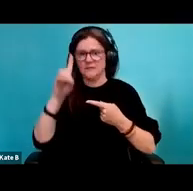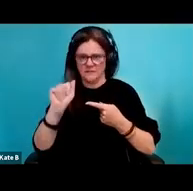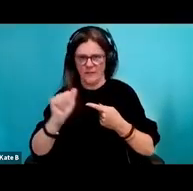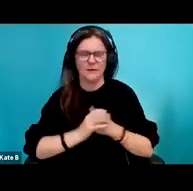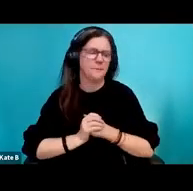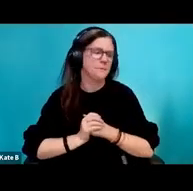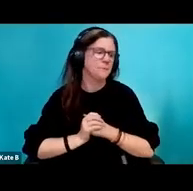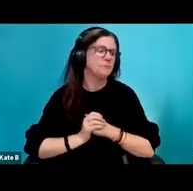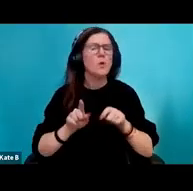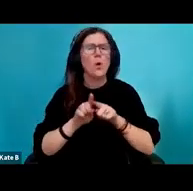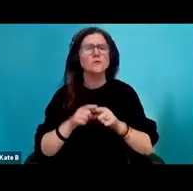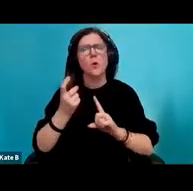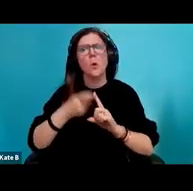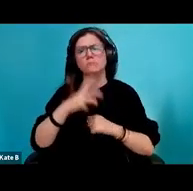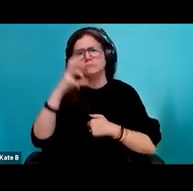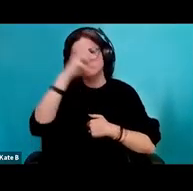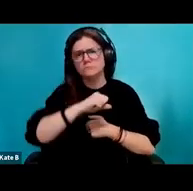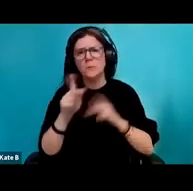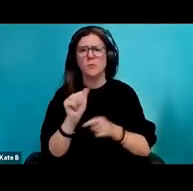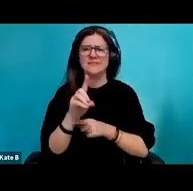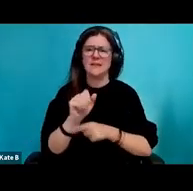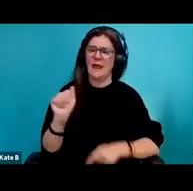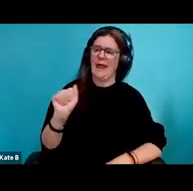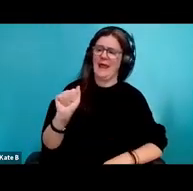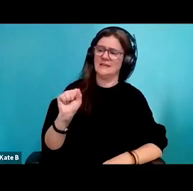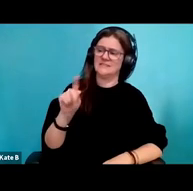There is another assumption that disabled individuals are asexual, well documented in